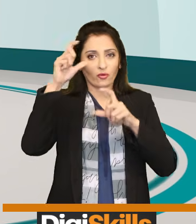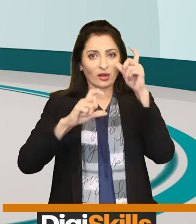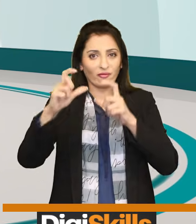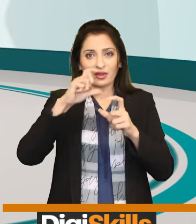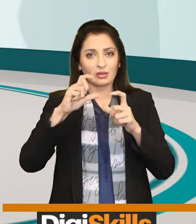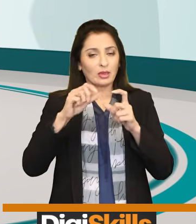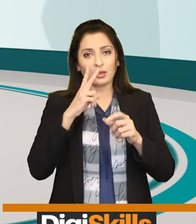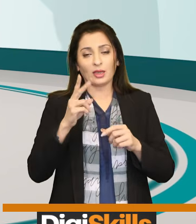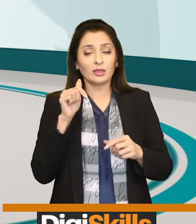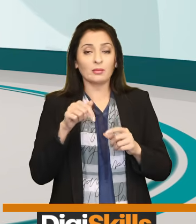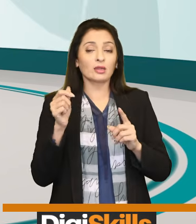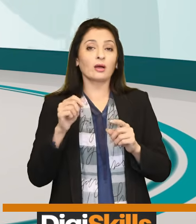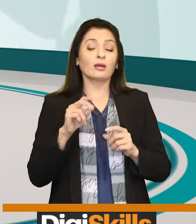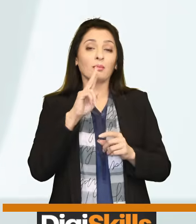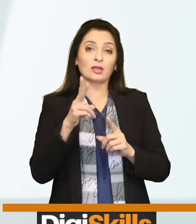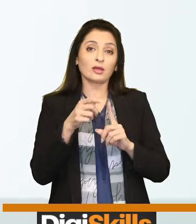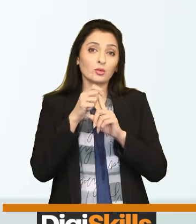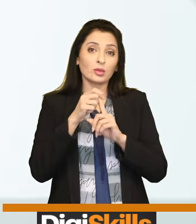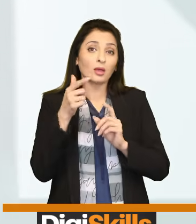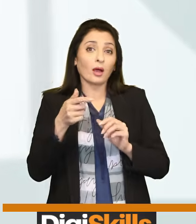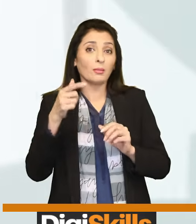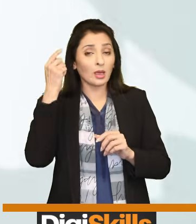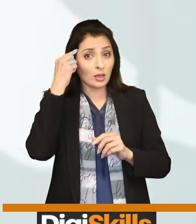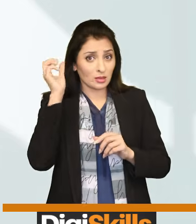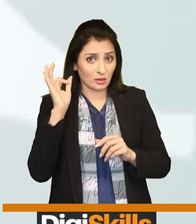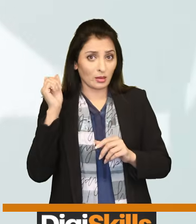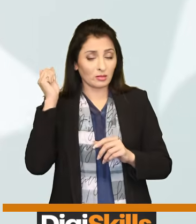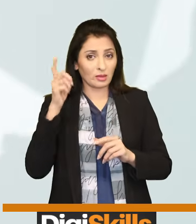It was important to discuss it with you with the help of different infographics.